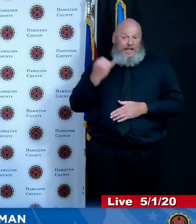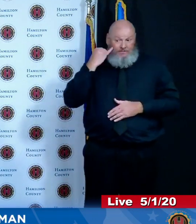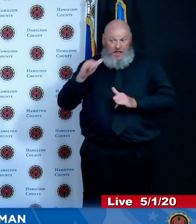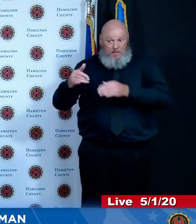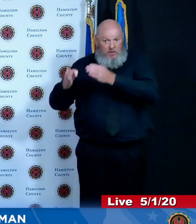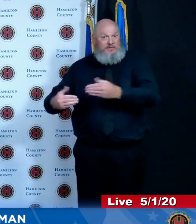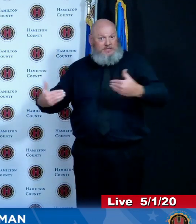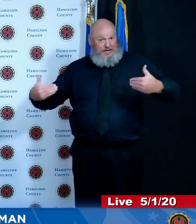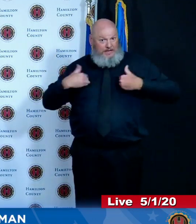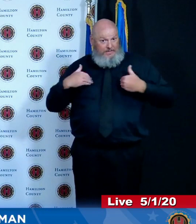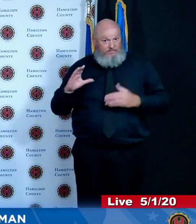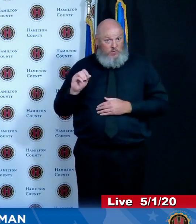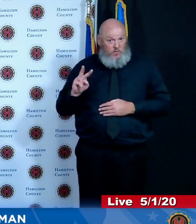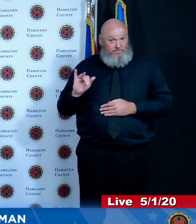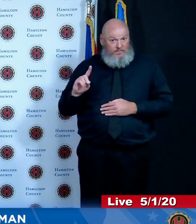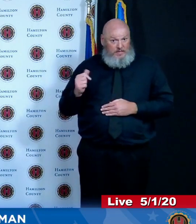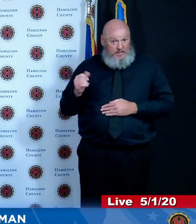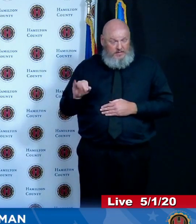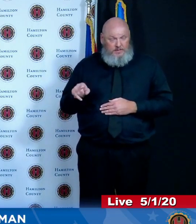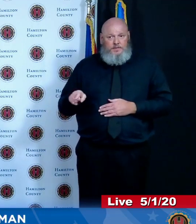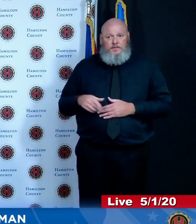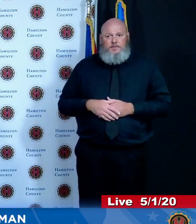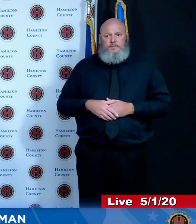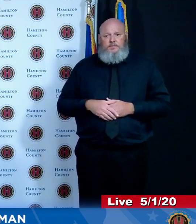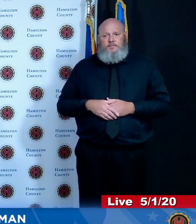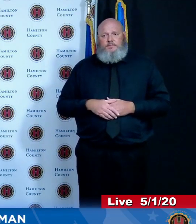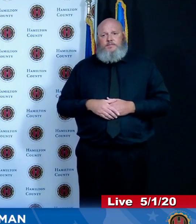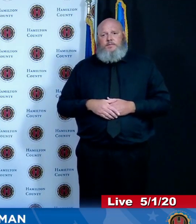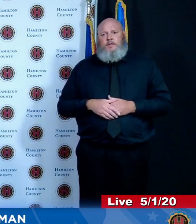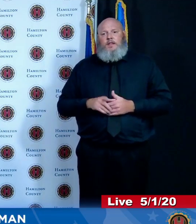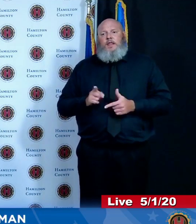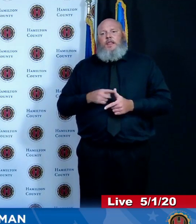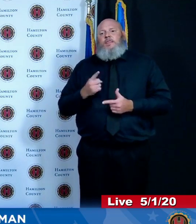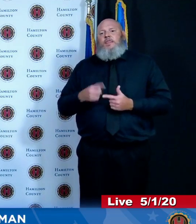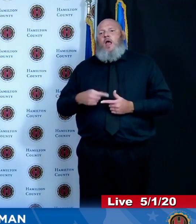ultimately get turned into a close-contact on average so that means